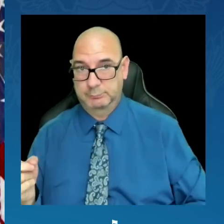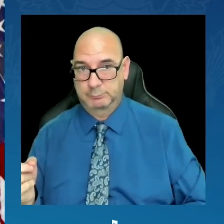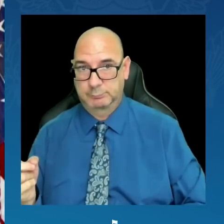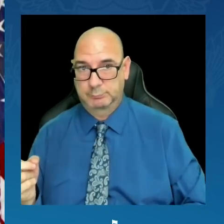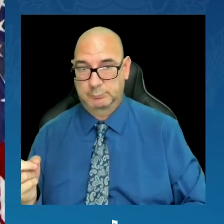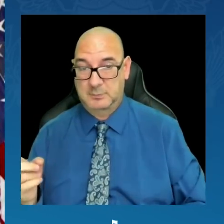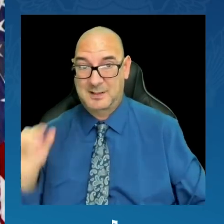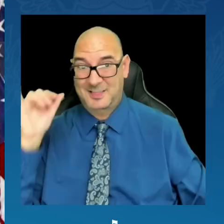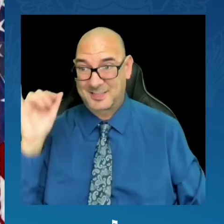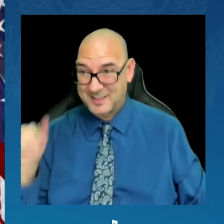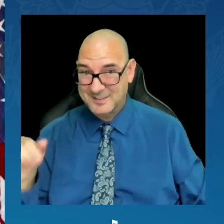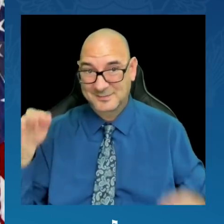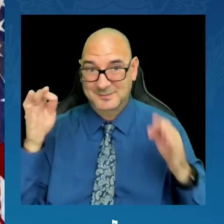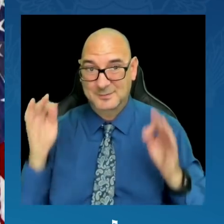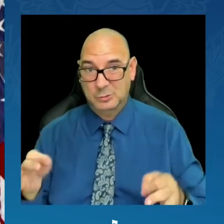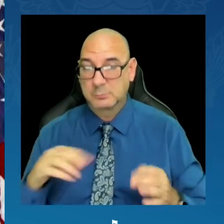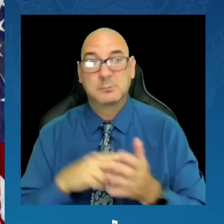Here's what that decision means: For nearly 50 years,